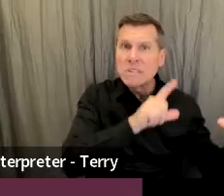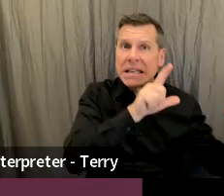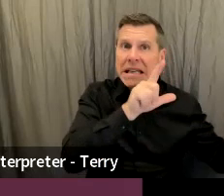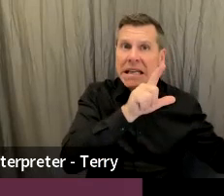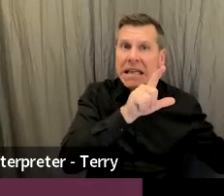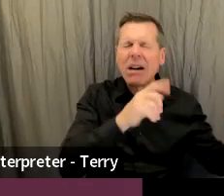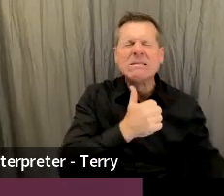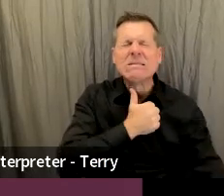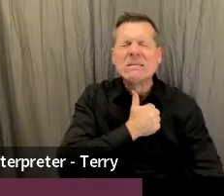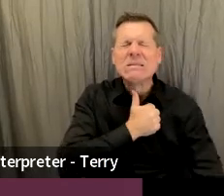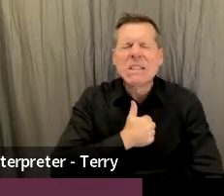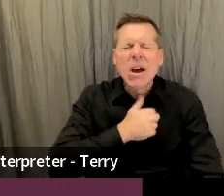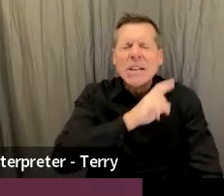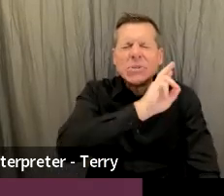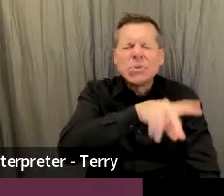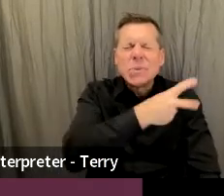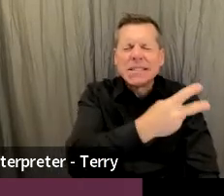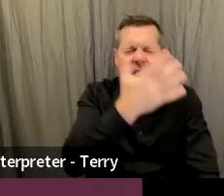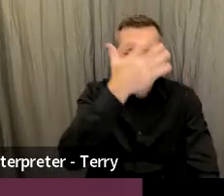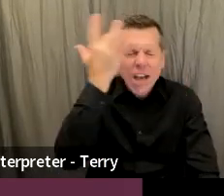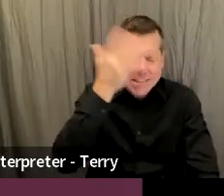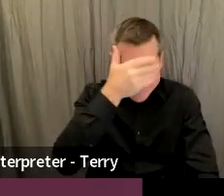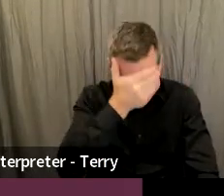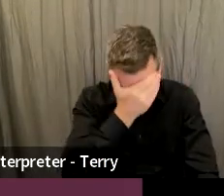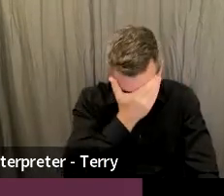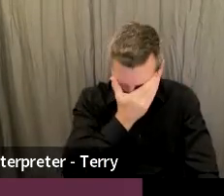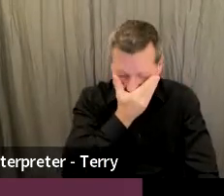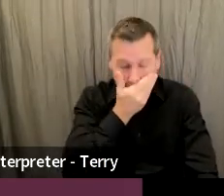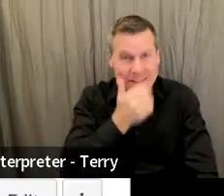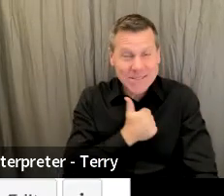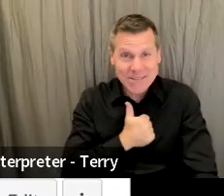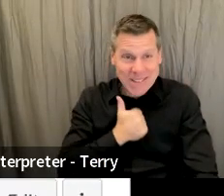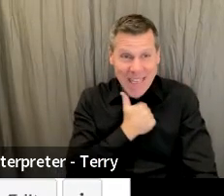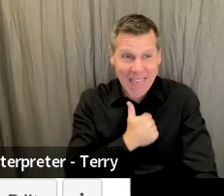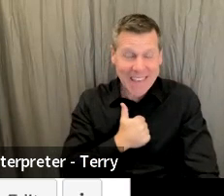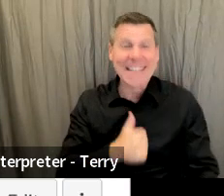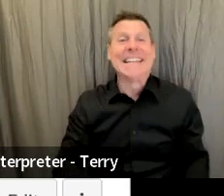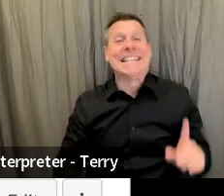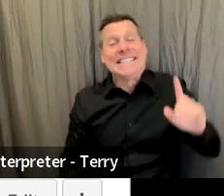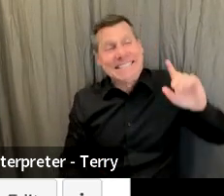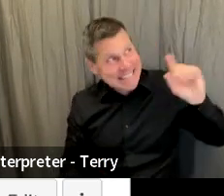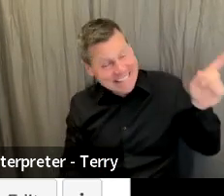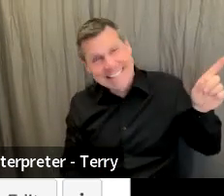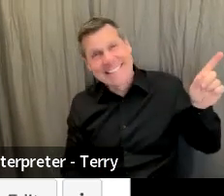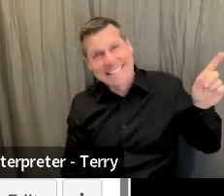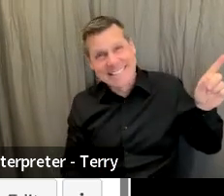I switch and then I forget to switch back. My students are like, We're not seeing what you're saying. Okay, here we go.